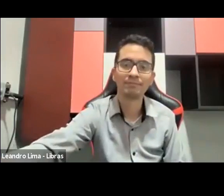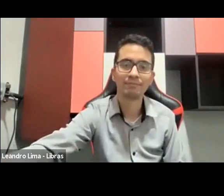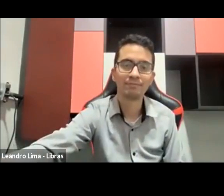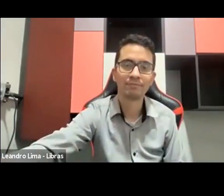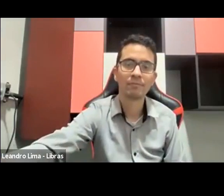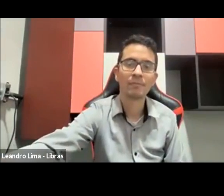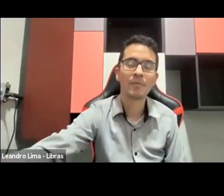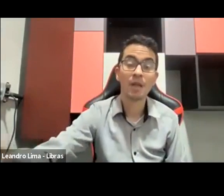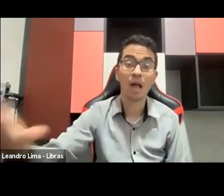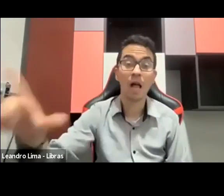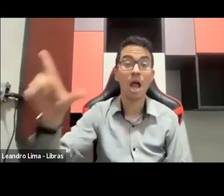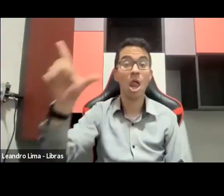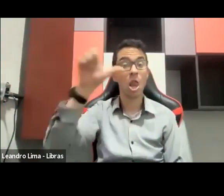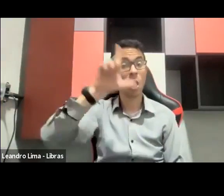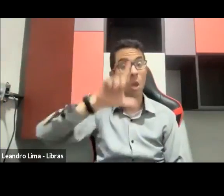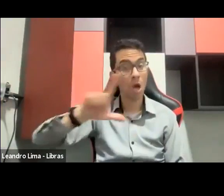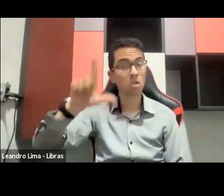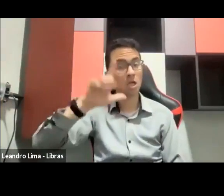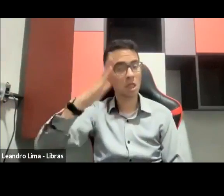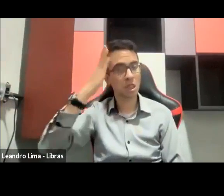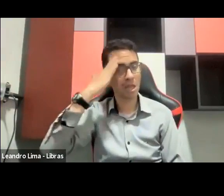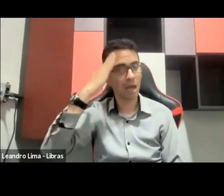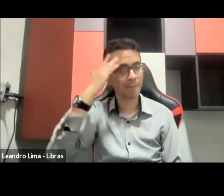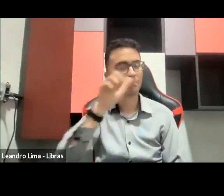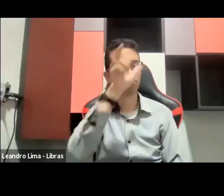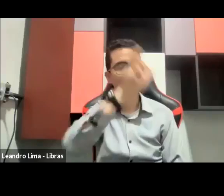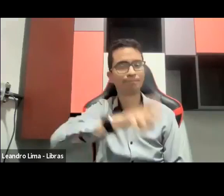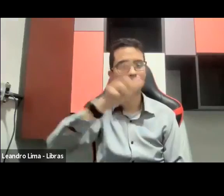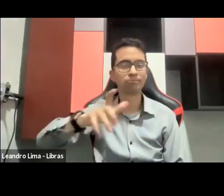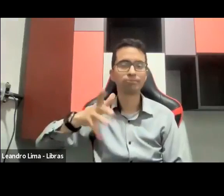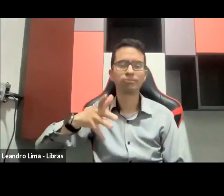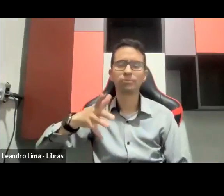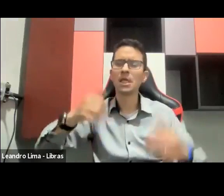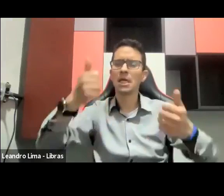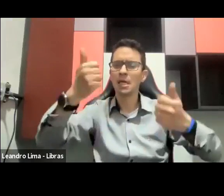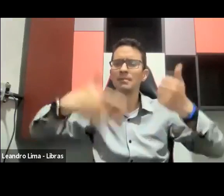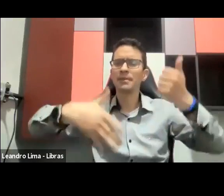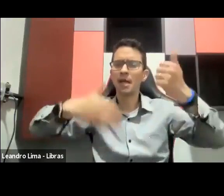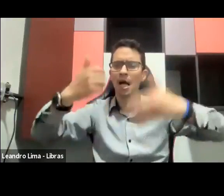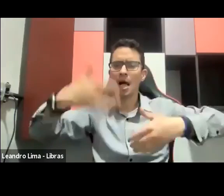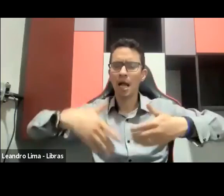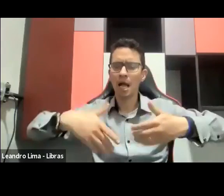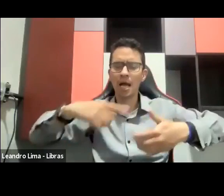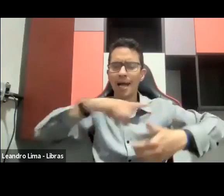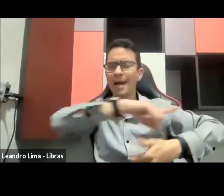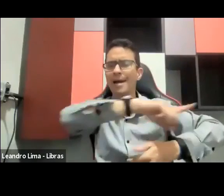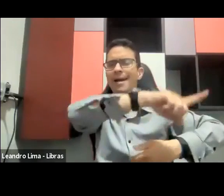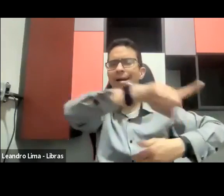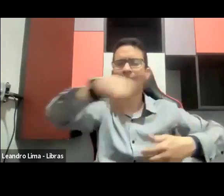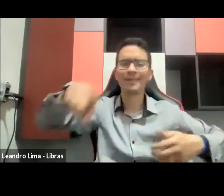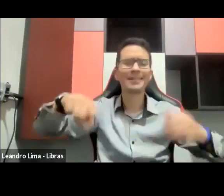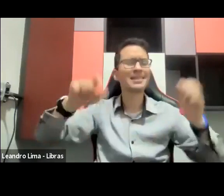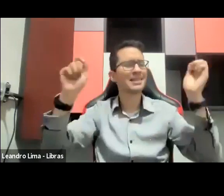individualist talk about policy a very important role in in this store, but of course when they asked an individualist talk about possibilities. Oh achieve something.